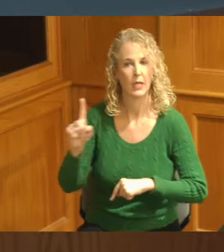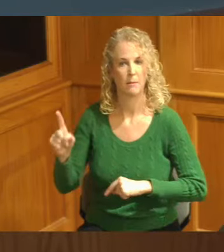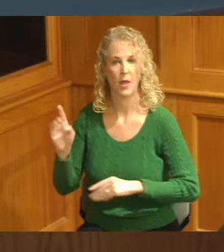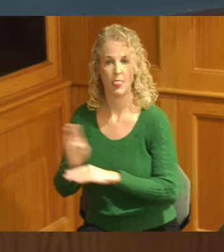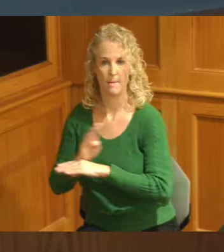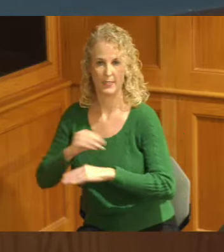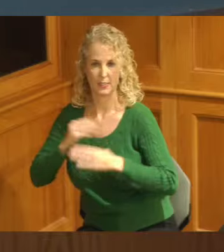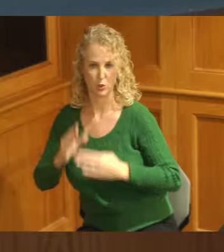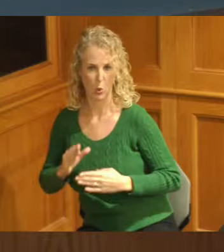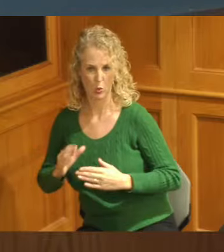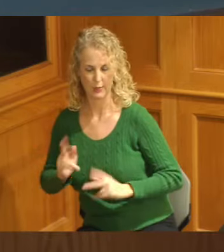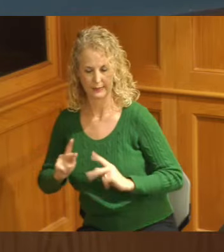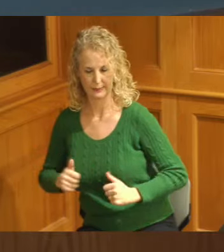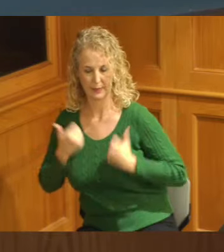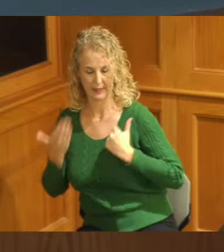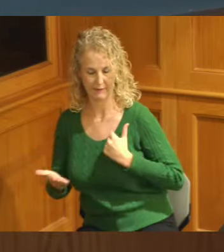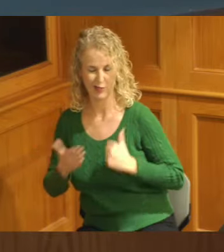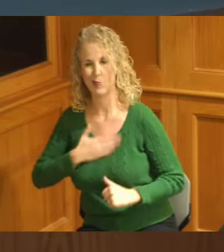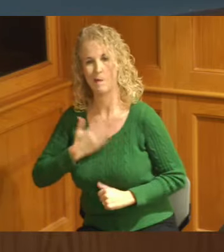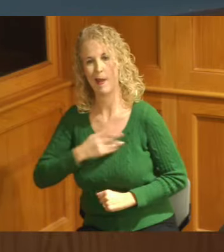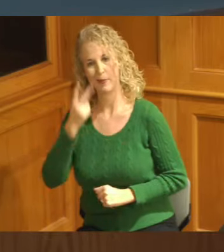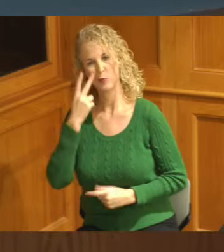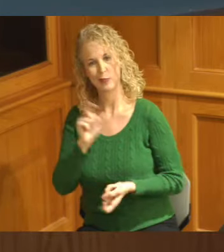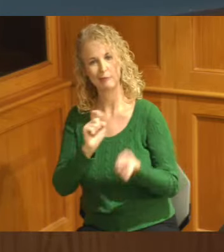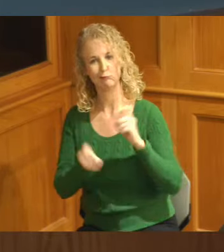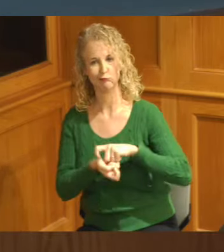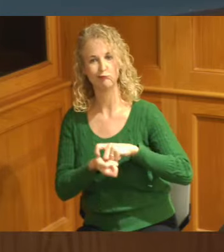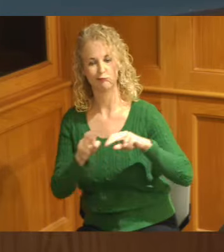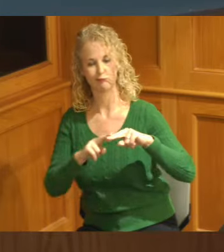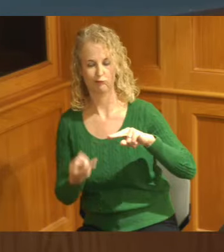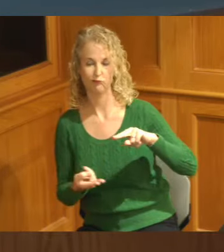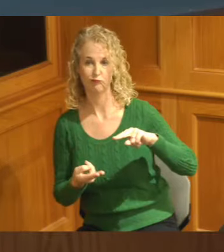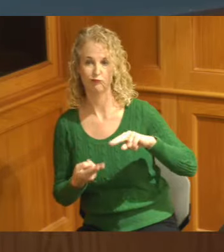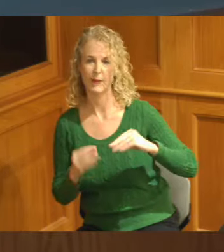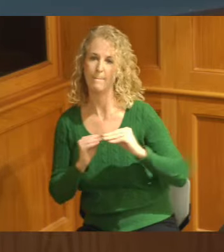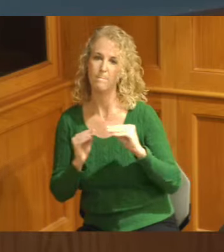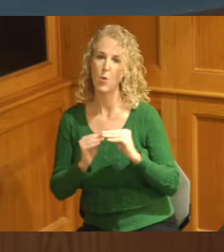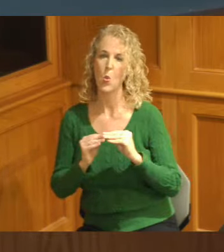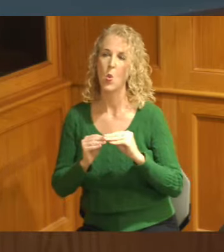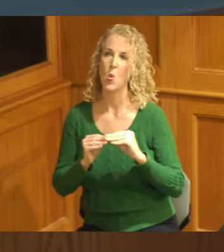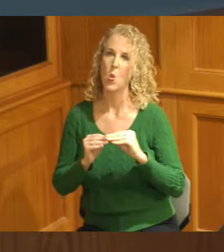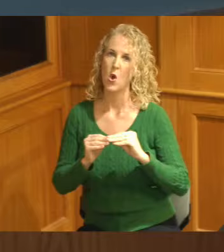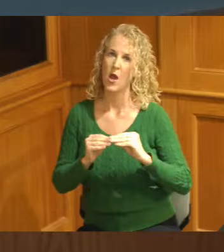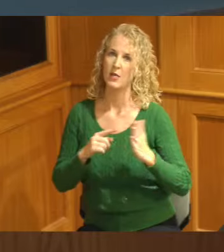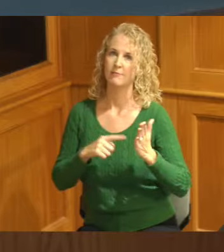and so I am glad we're making this adjustment to make this a more accessible community asset